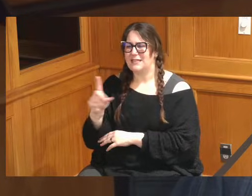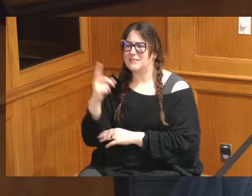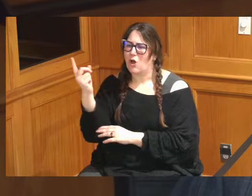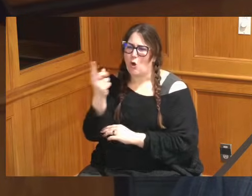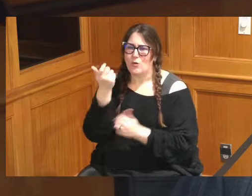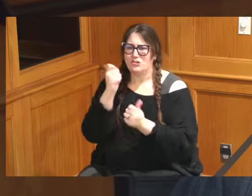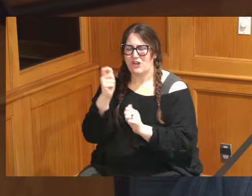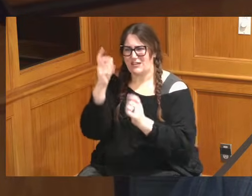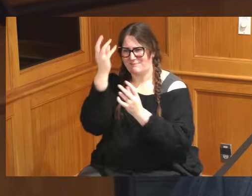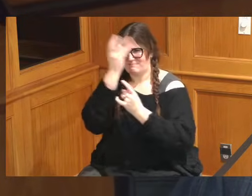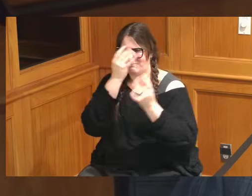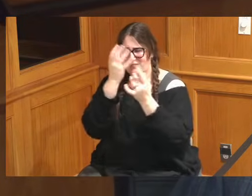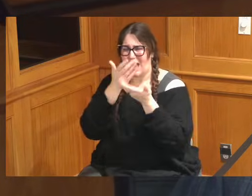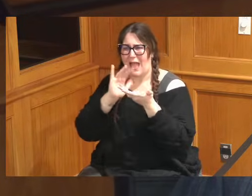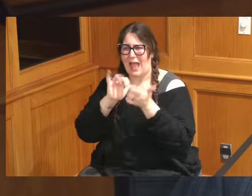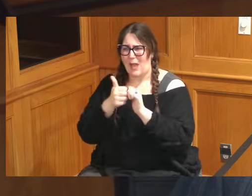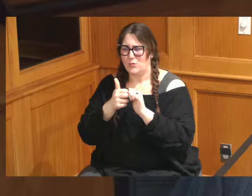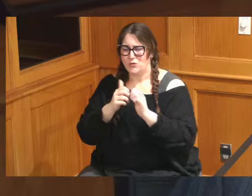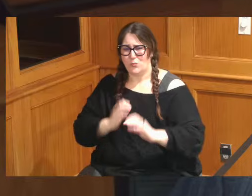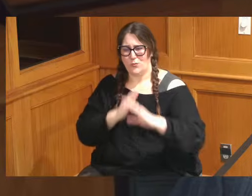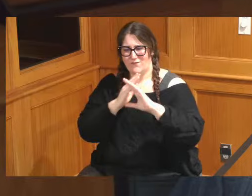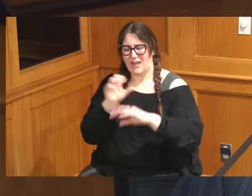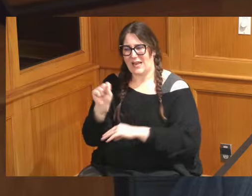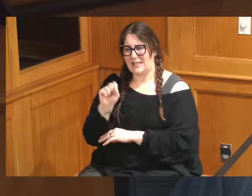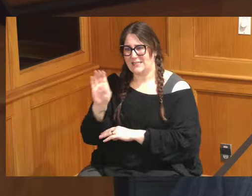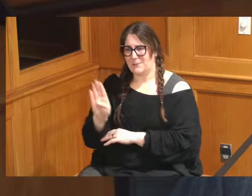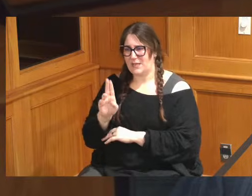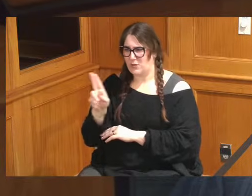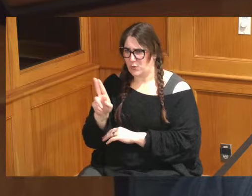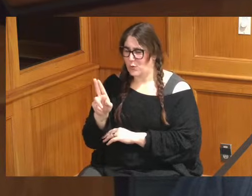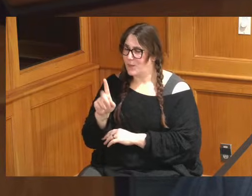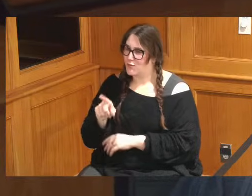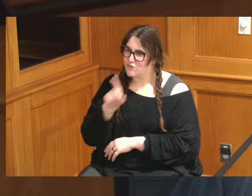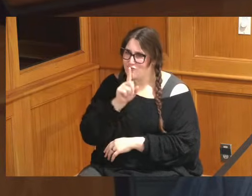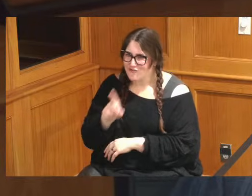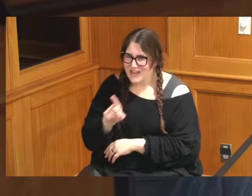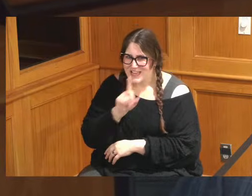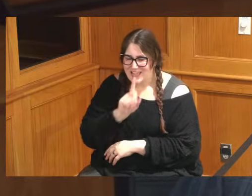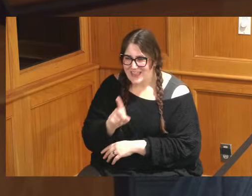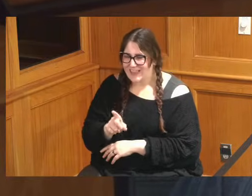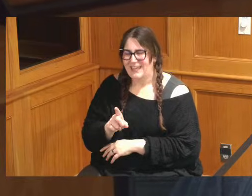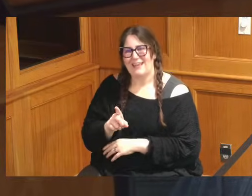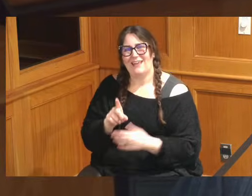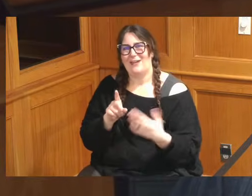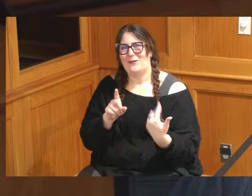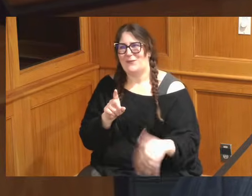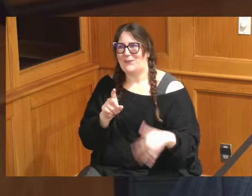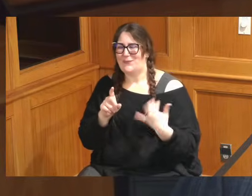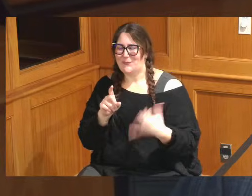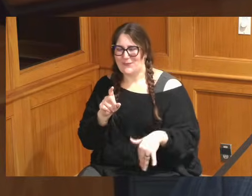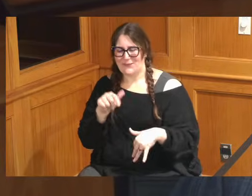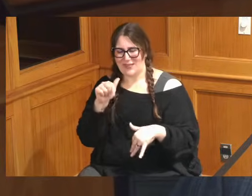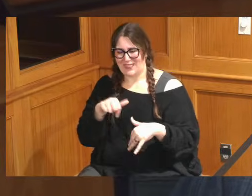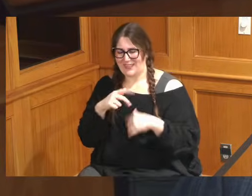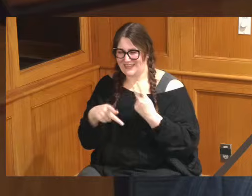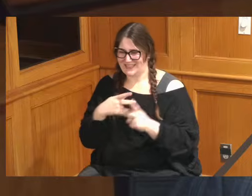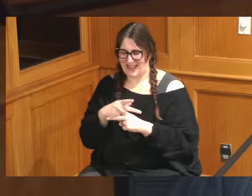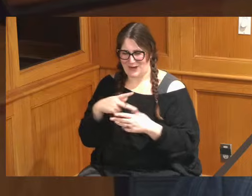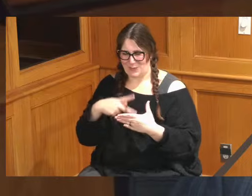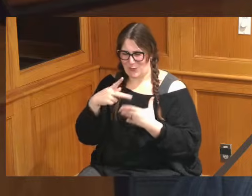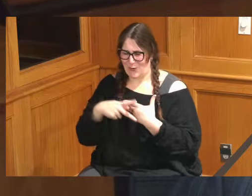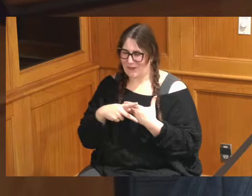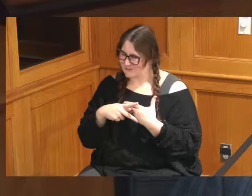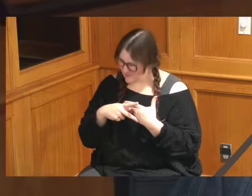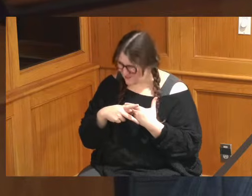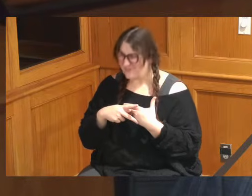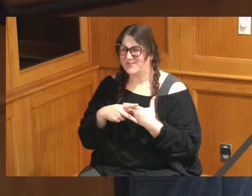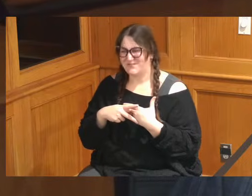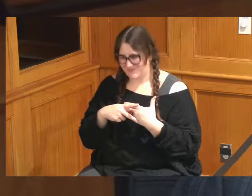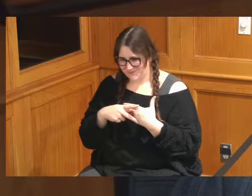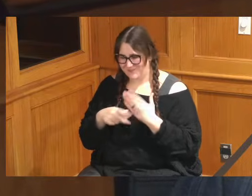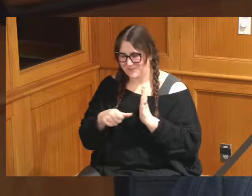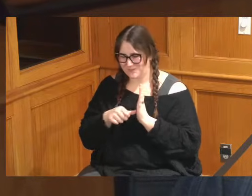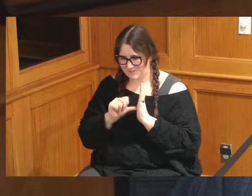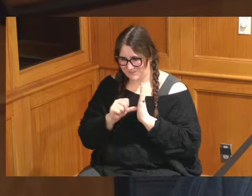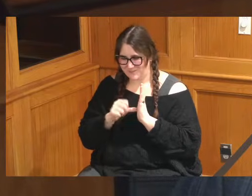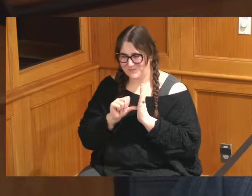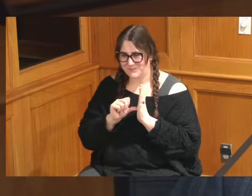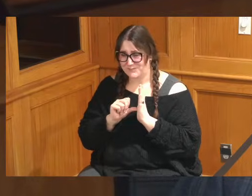how to prevent SBUS. Um, but really really like the the bent of this program. So I heard you say u